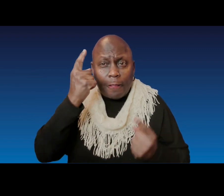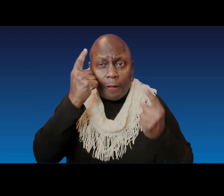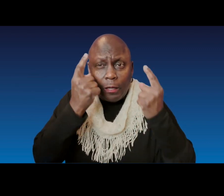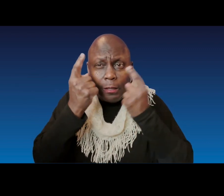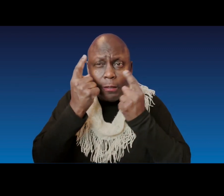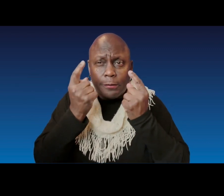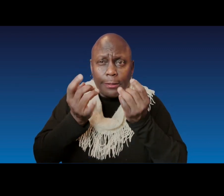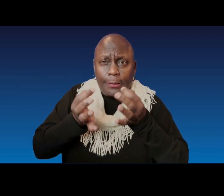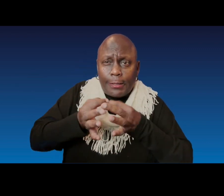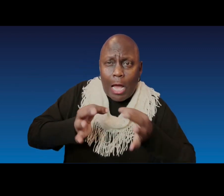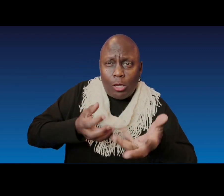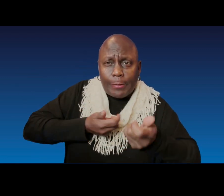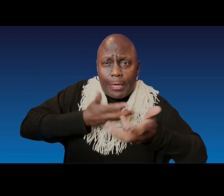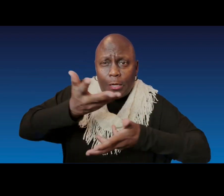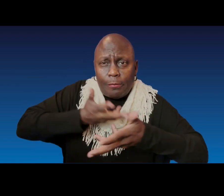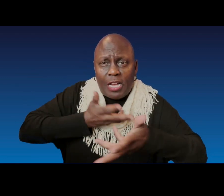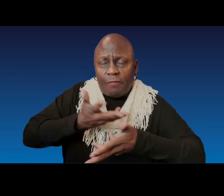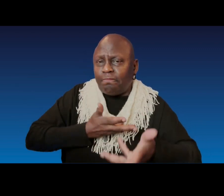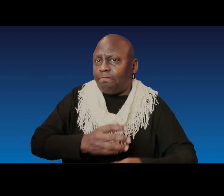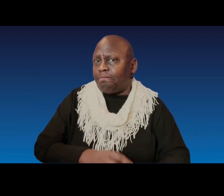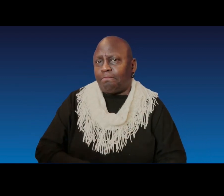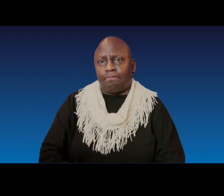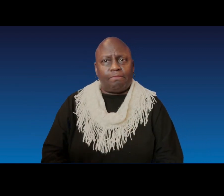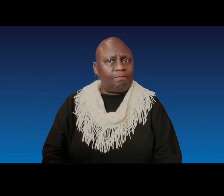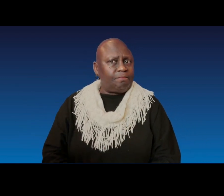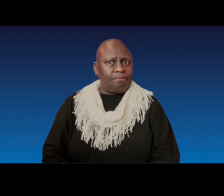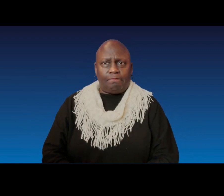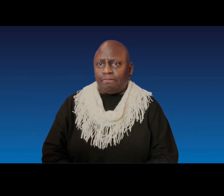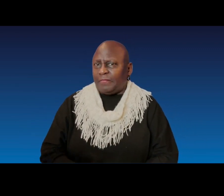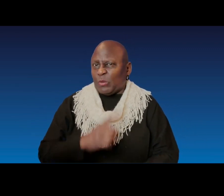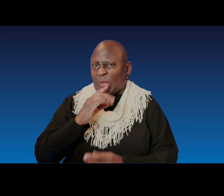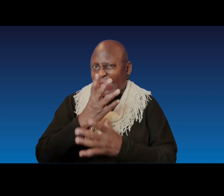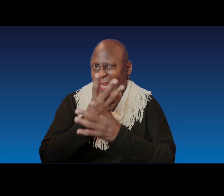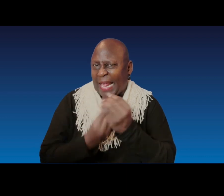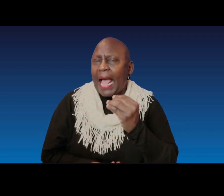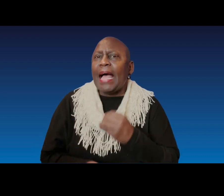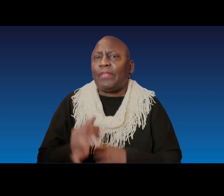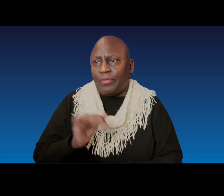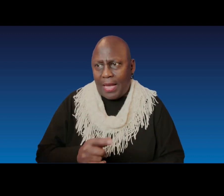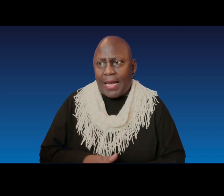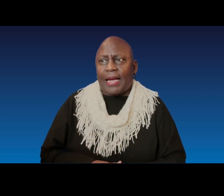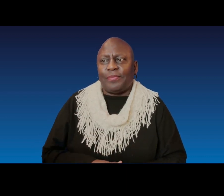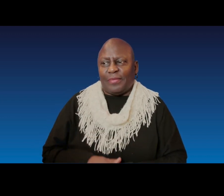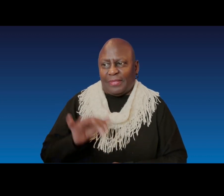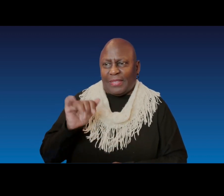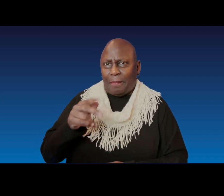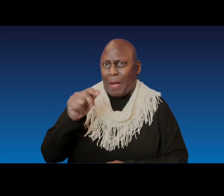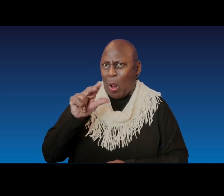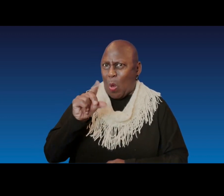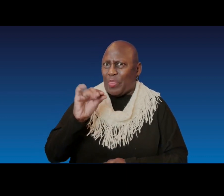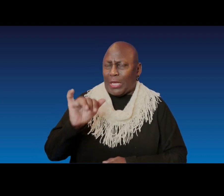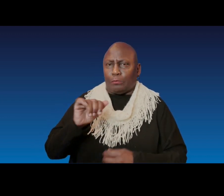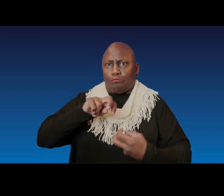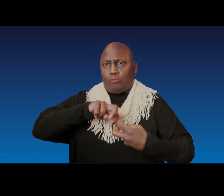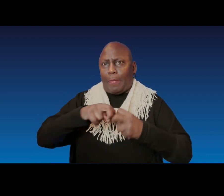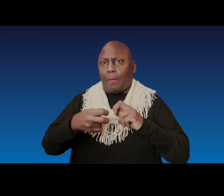Students receive those deposits of information and then graduate, but they lack that dialogic language and critical thinking skills.